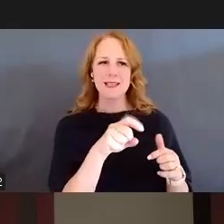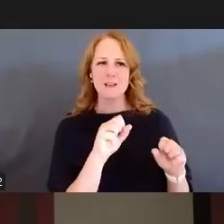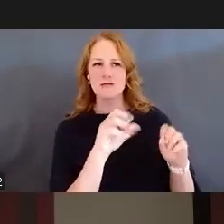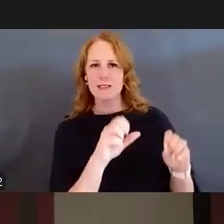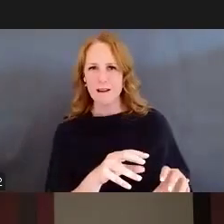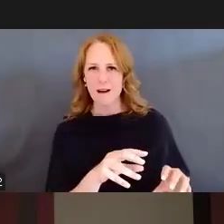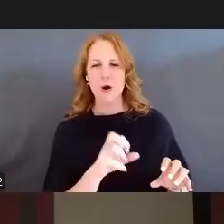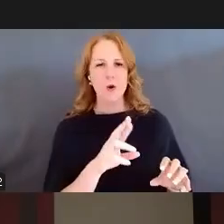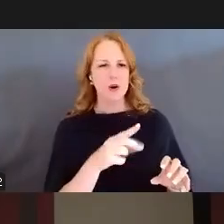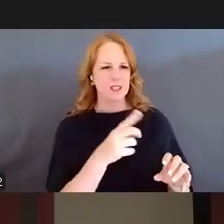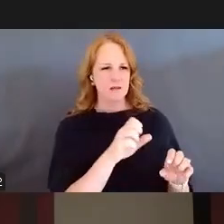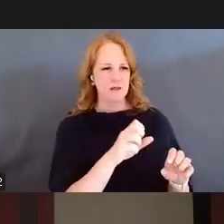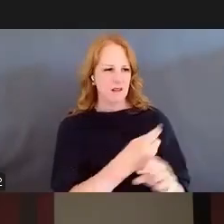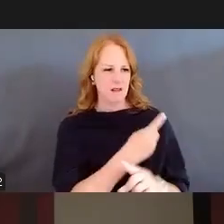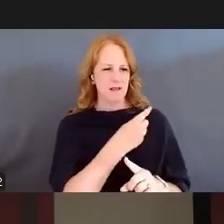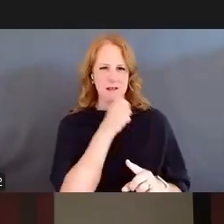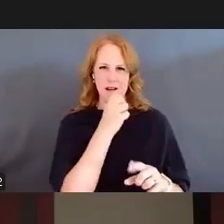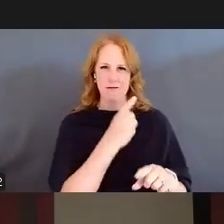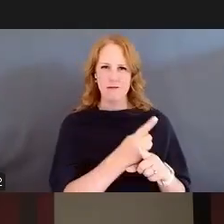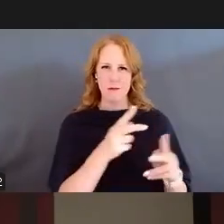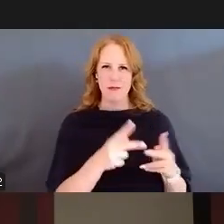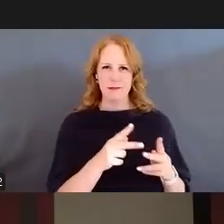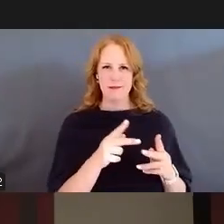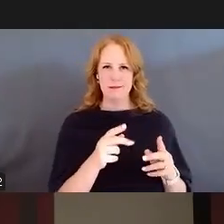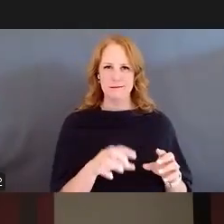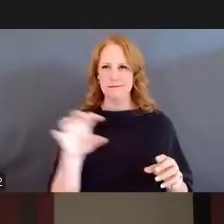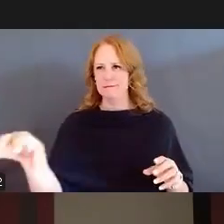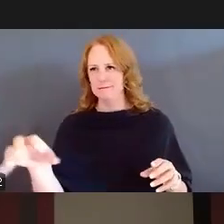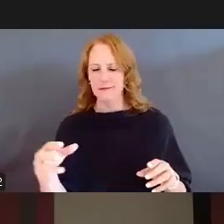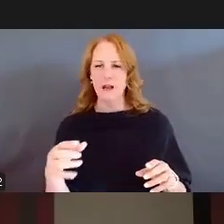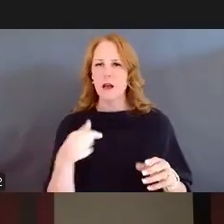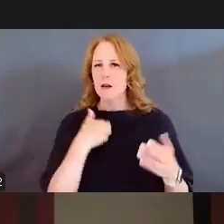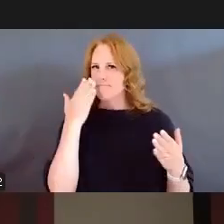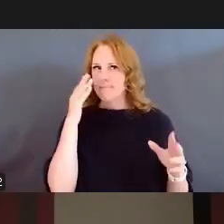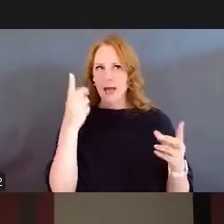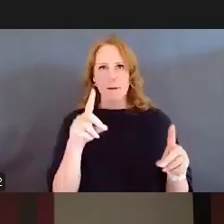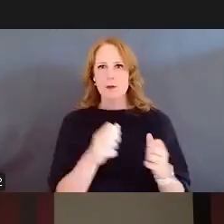of place or if we're sometimes I don't know what happens with the silverware sometimes people take